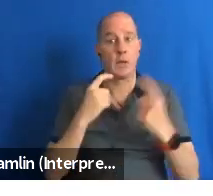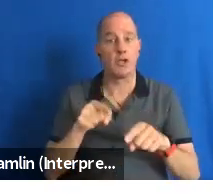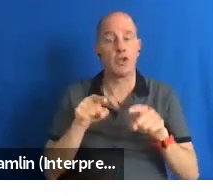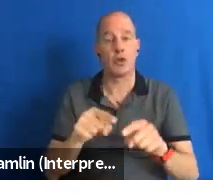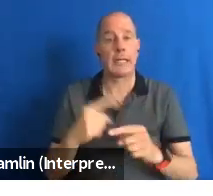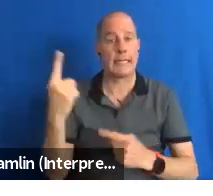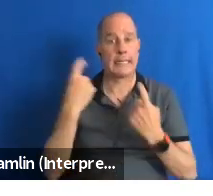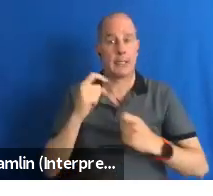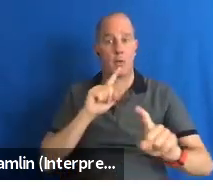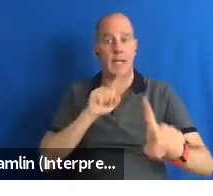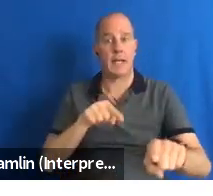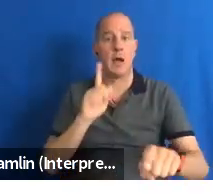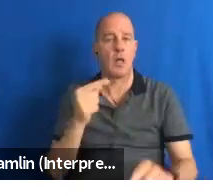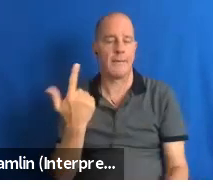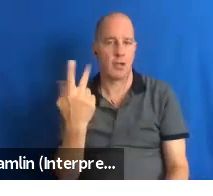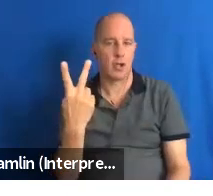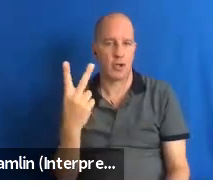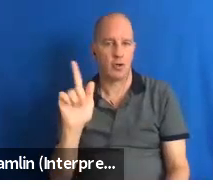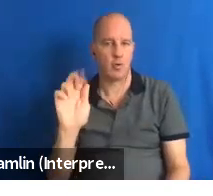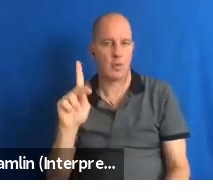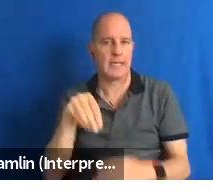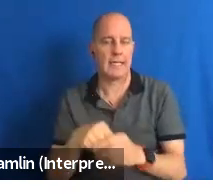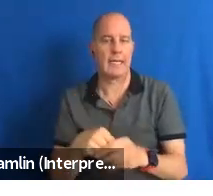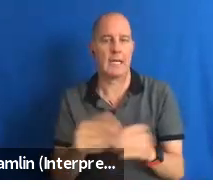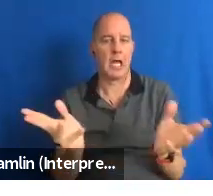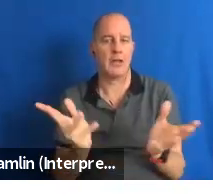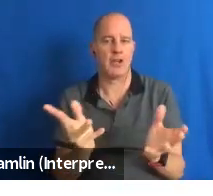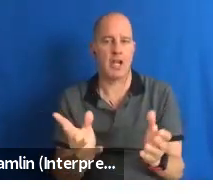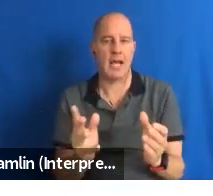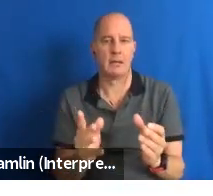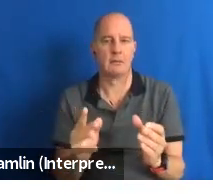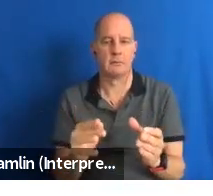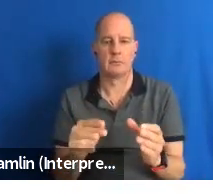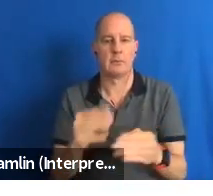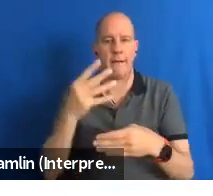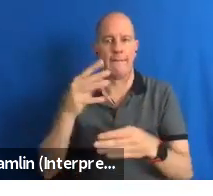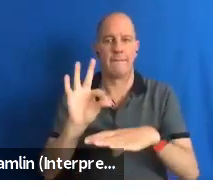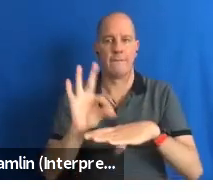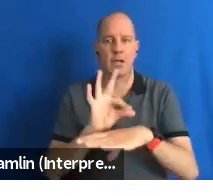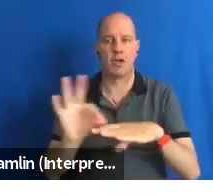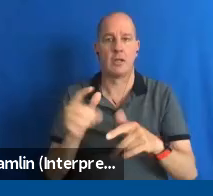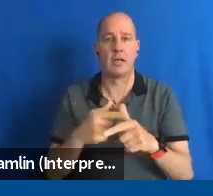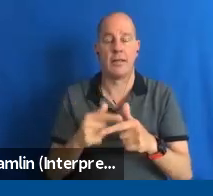I'll drop the two links in the chat function. And otherwise, let's please go to the next slide.